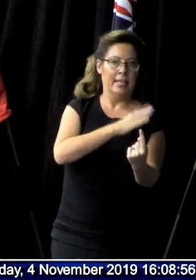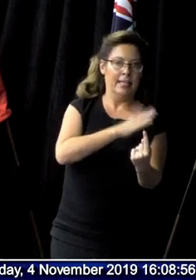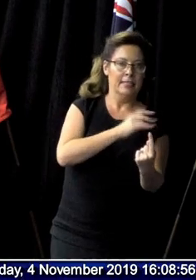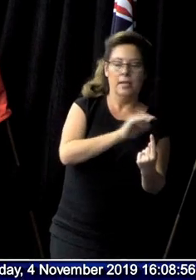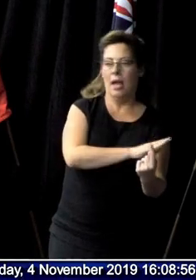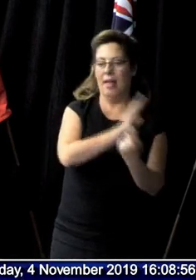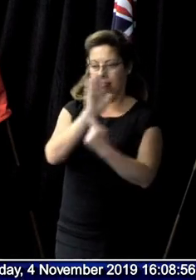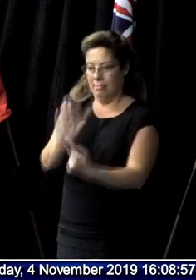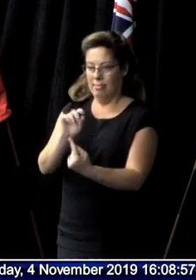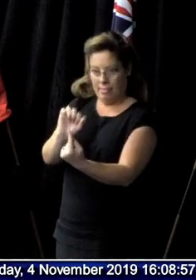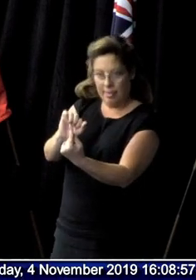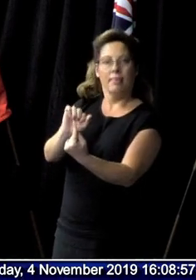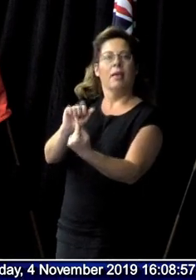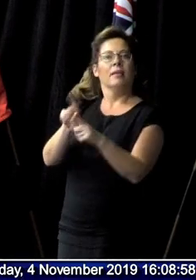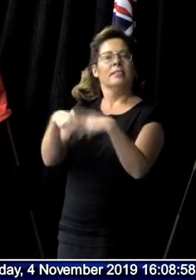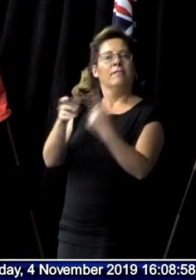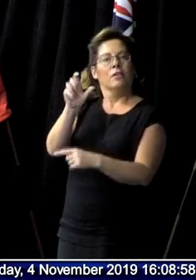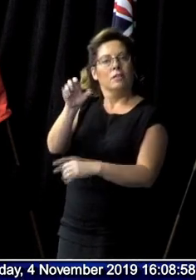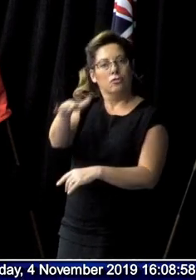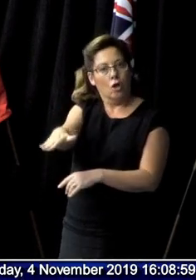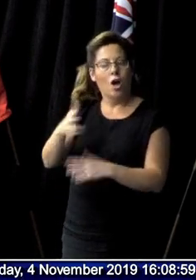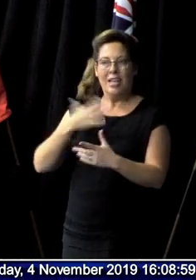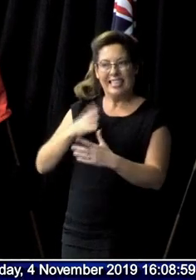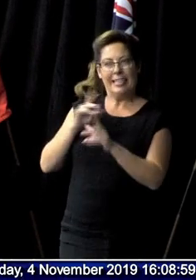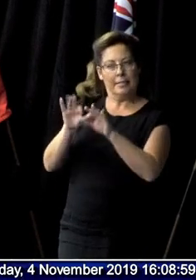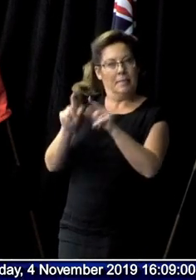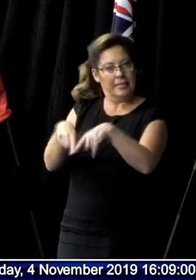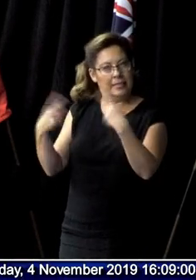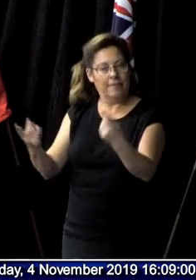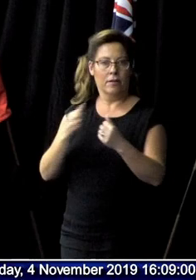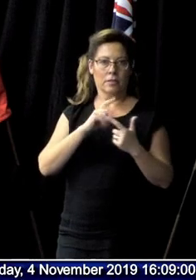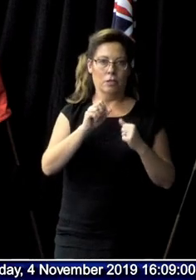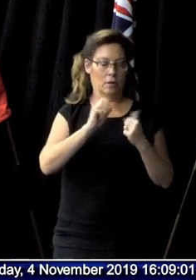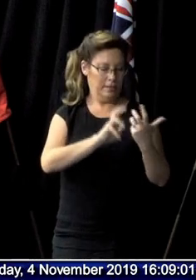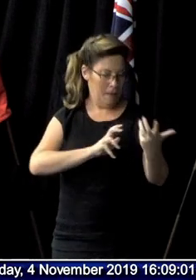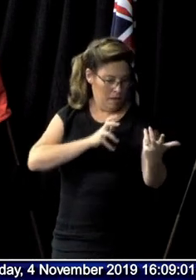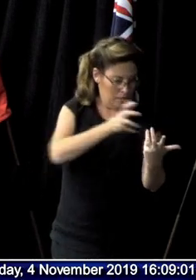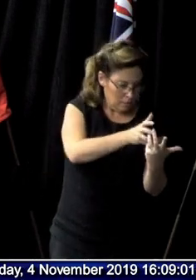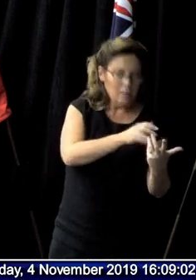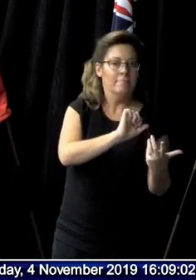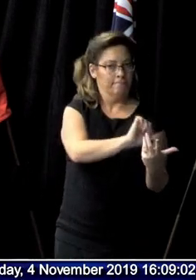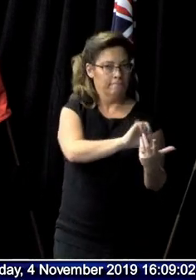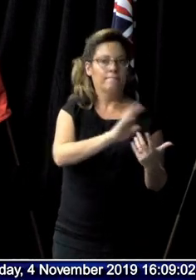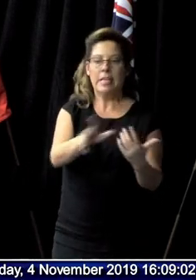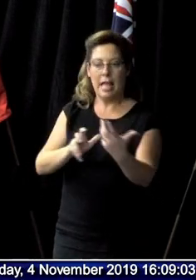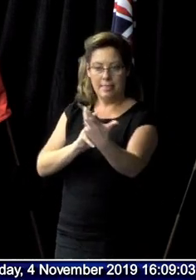Everyone’s going to be different and it’s a question of age-appropriate curriculum materials? Exactly.